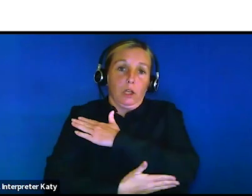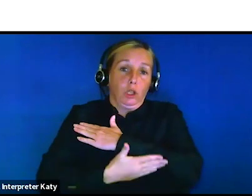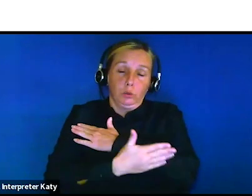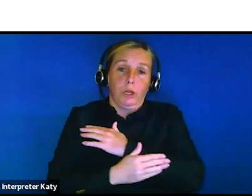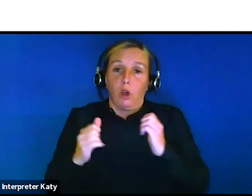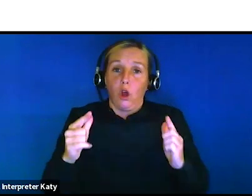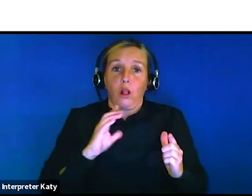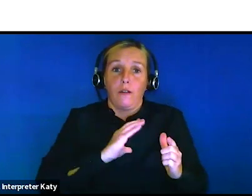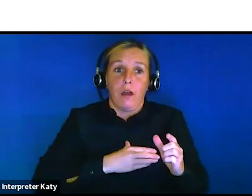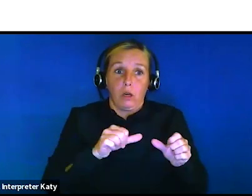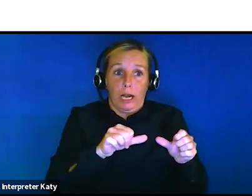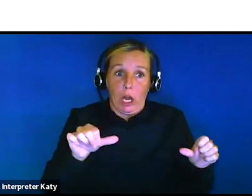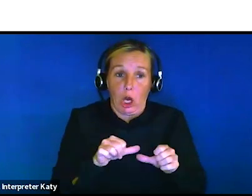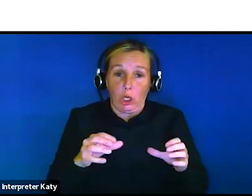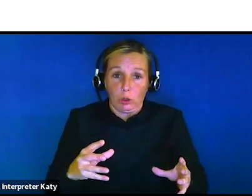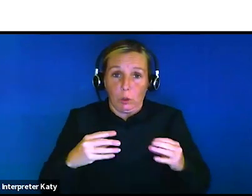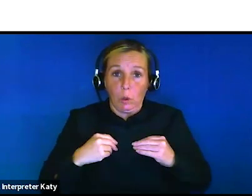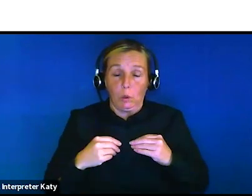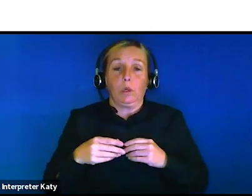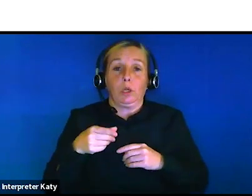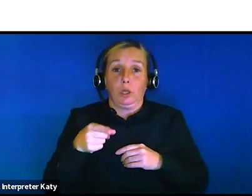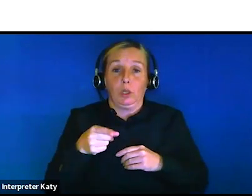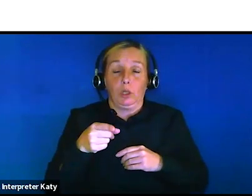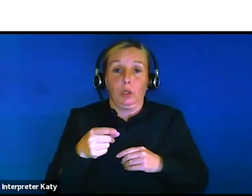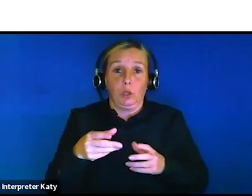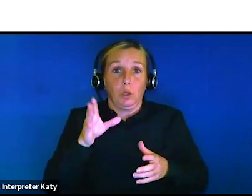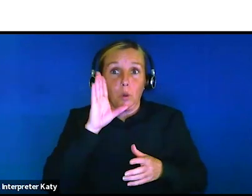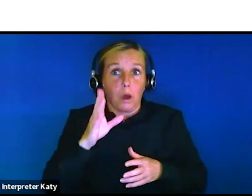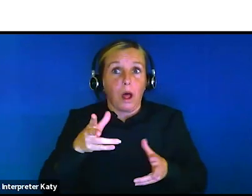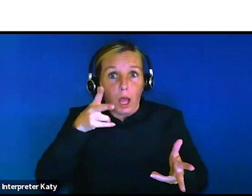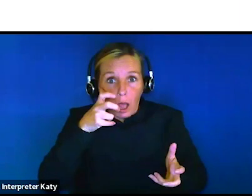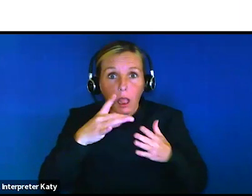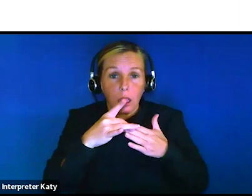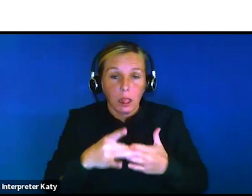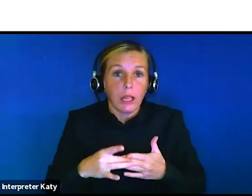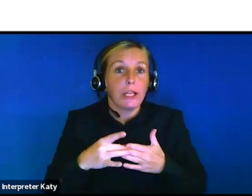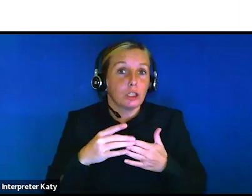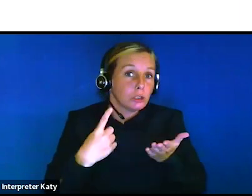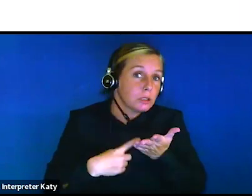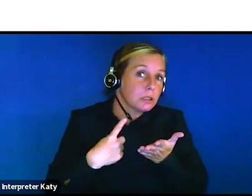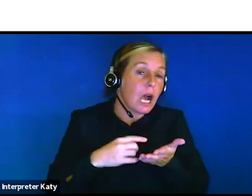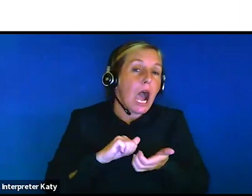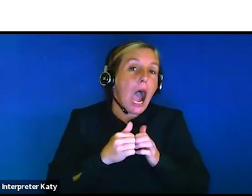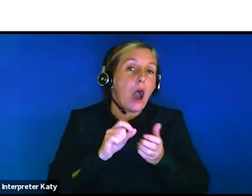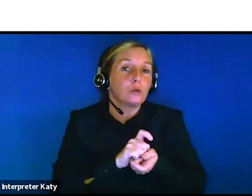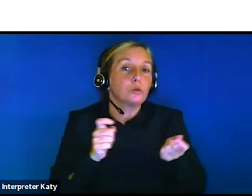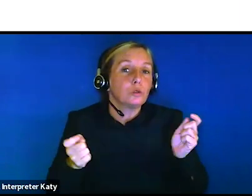you can find that leaders are talking about how to transform their behavioral health crisis systems.